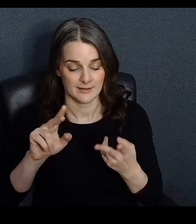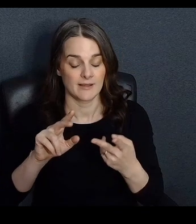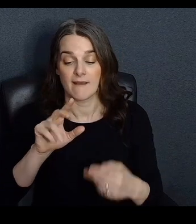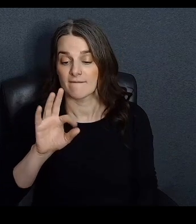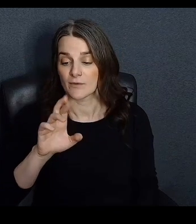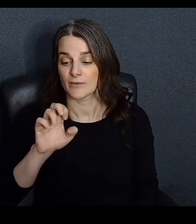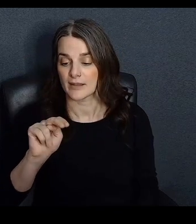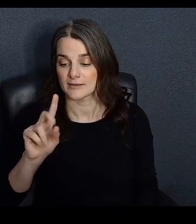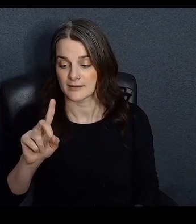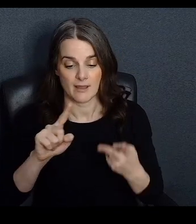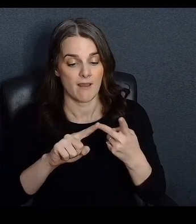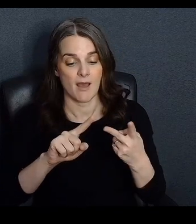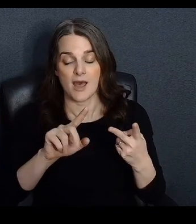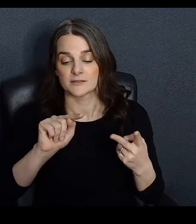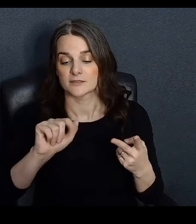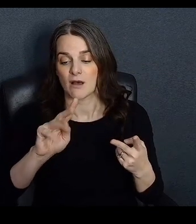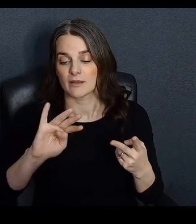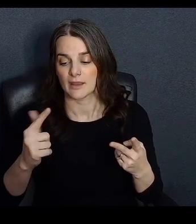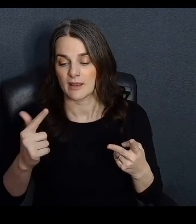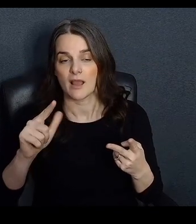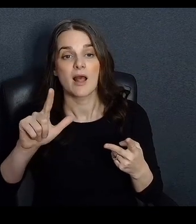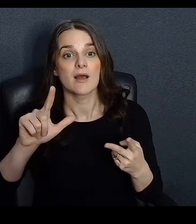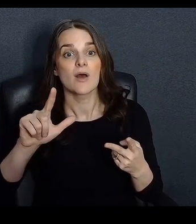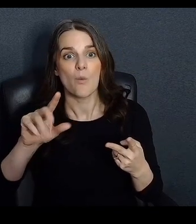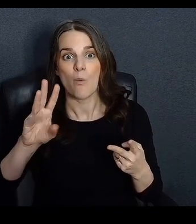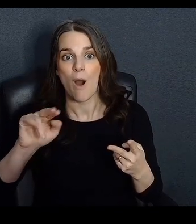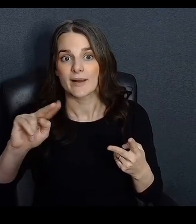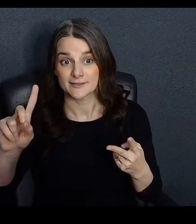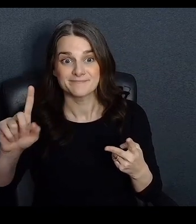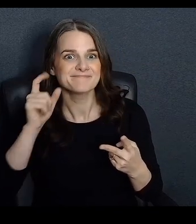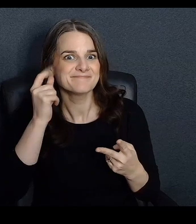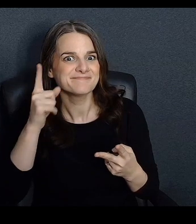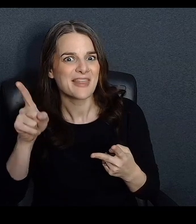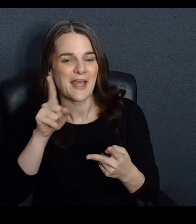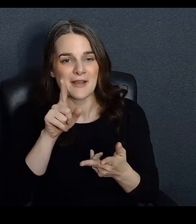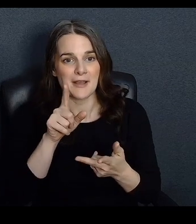Wand are traditionally made for customers with low vision, but could be very meaningful supports